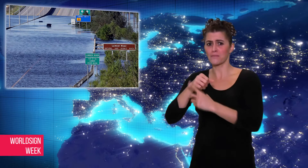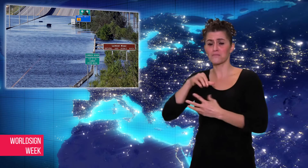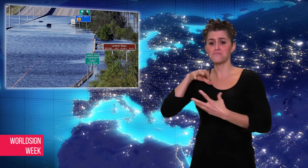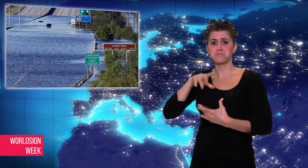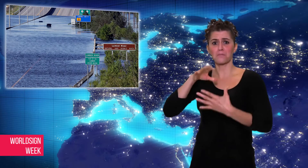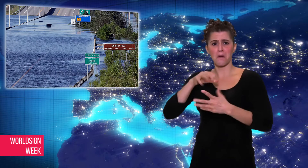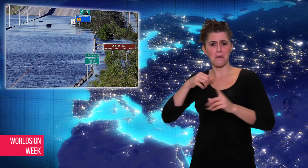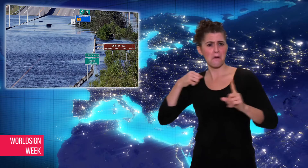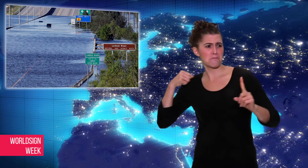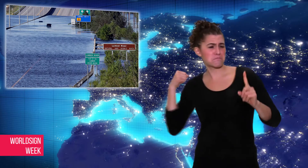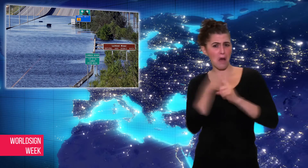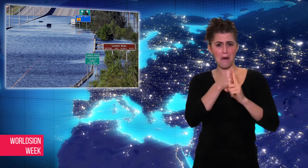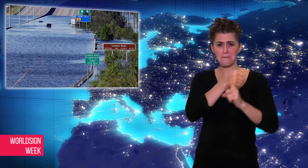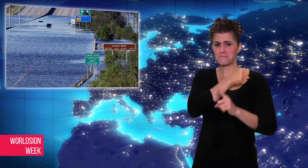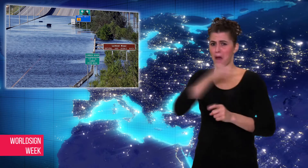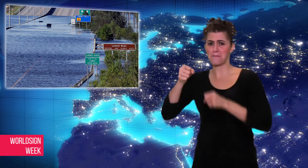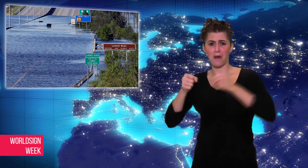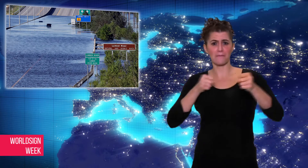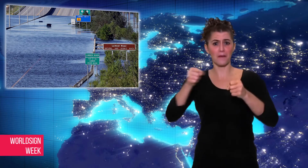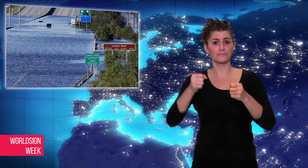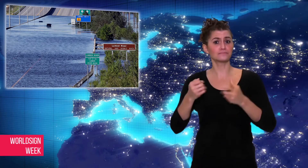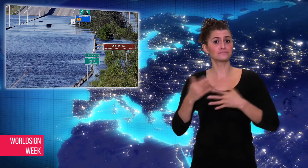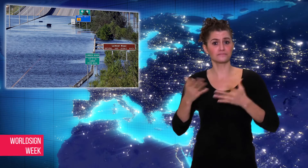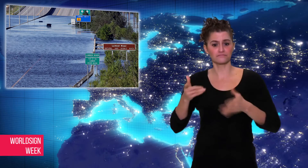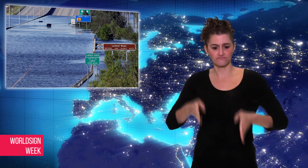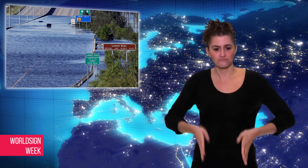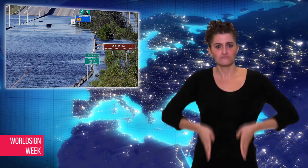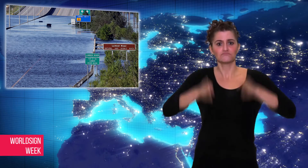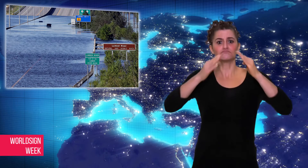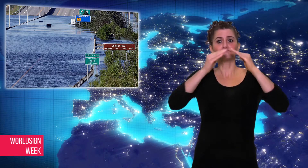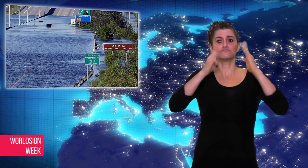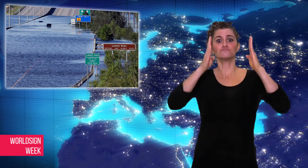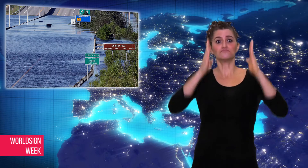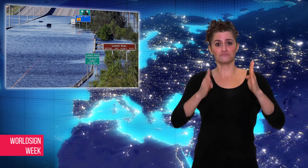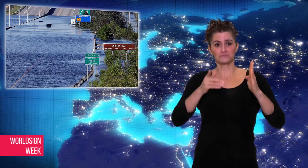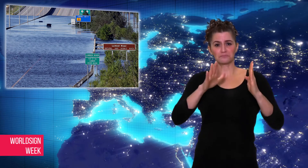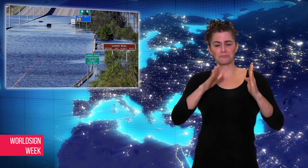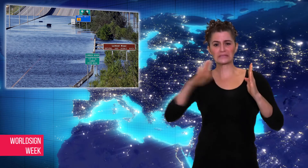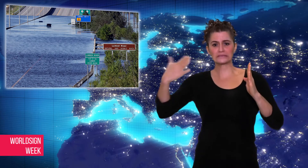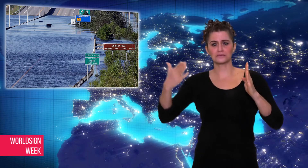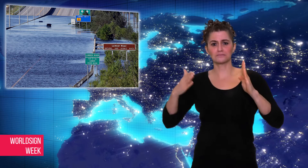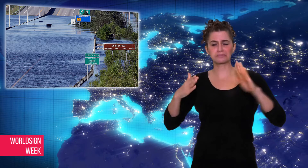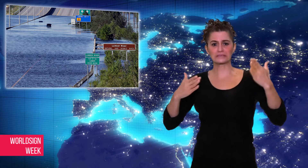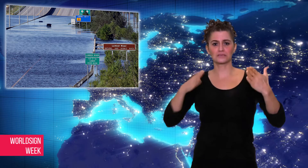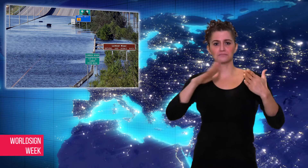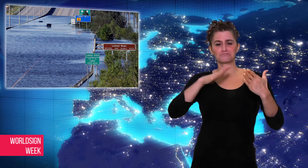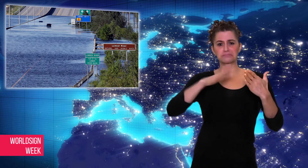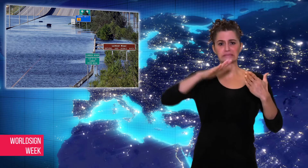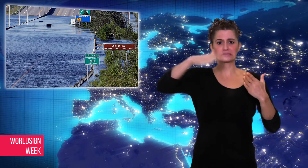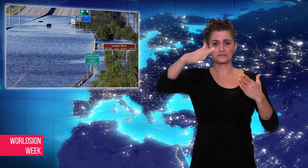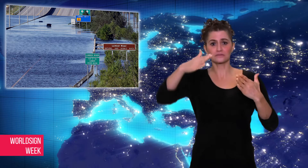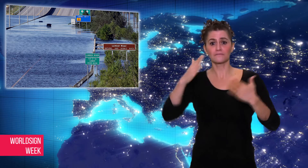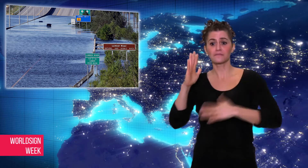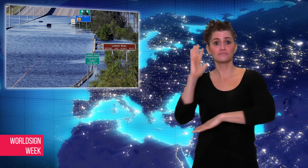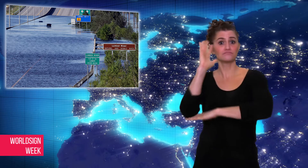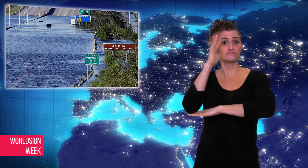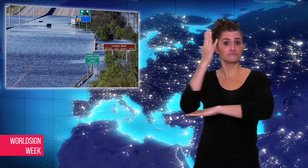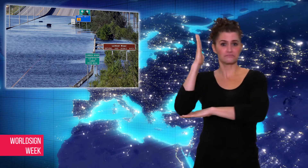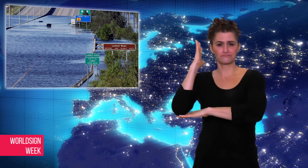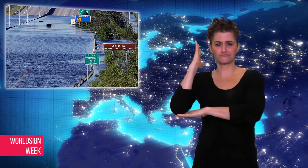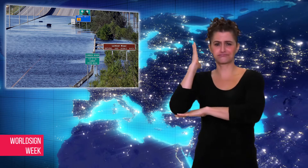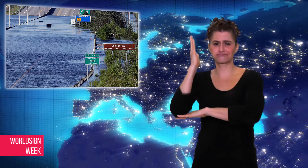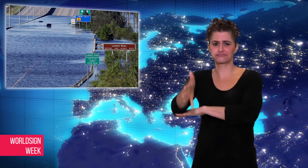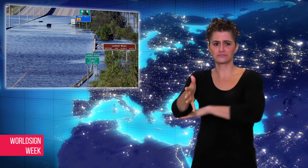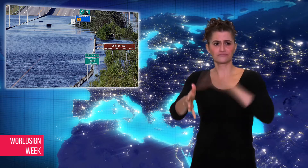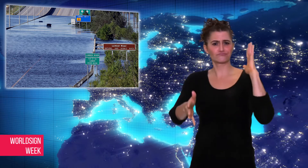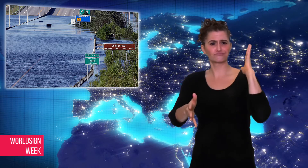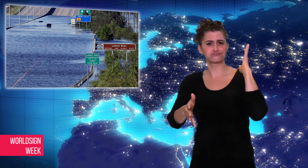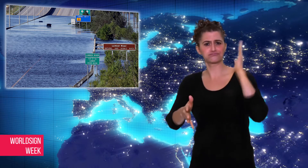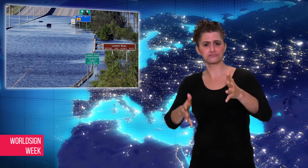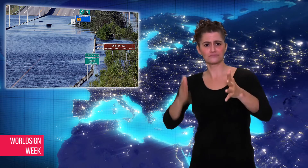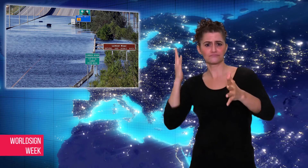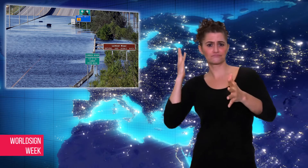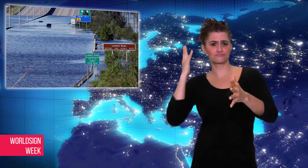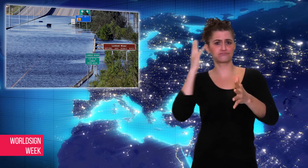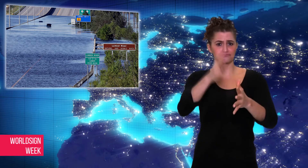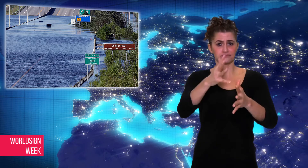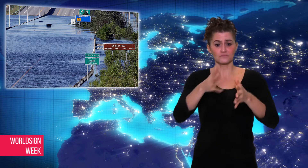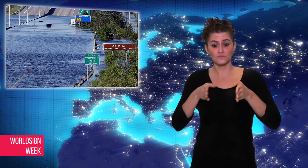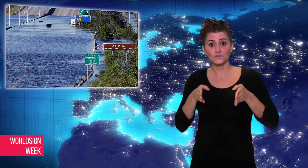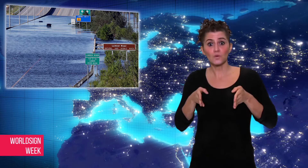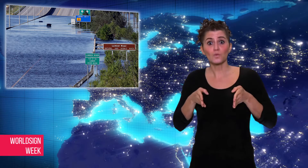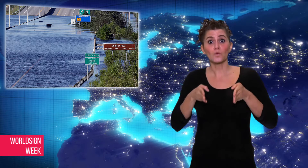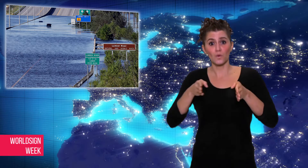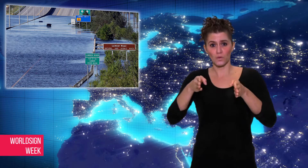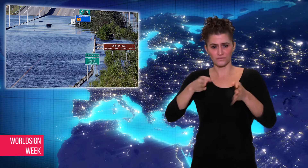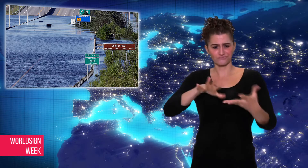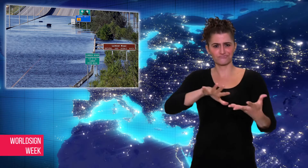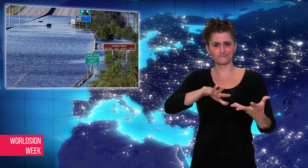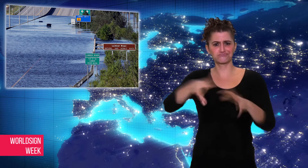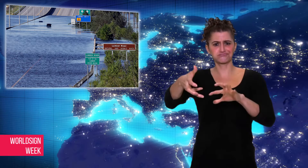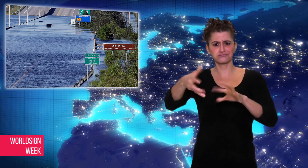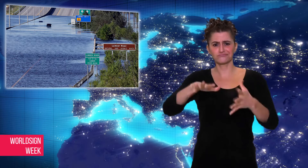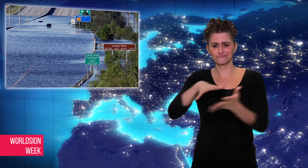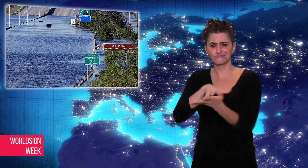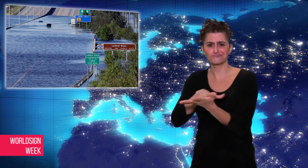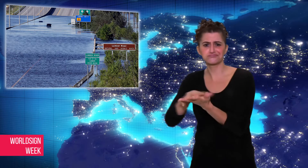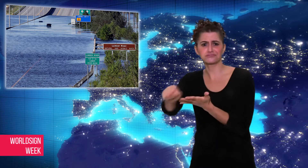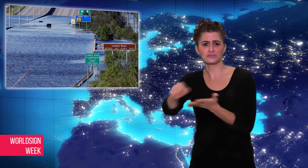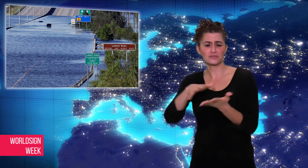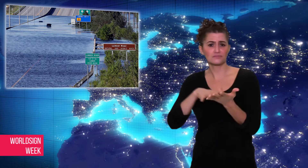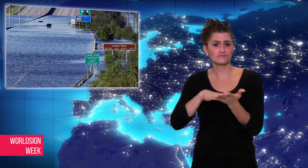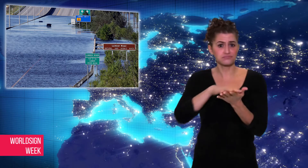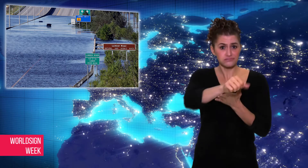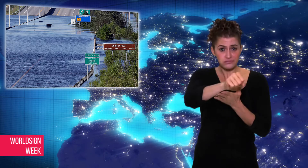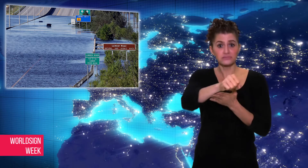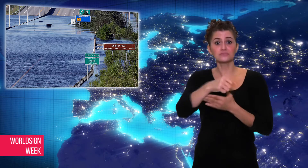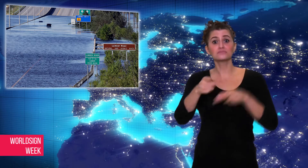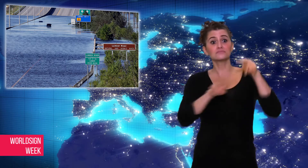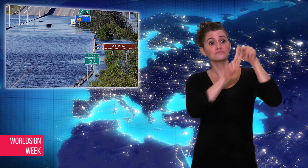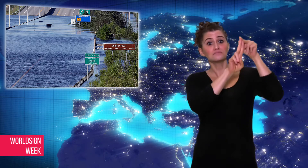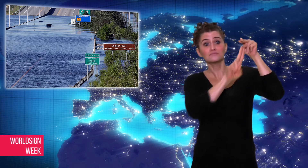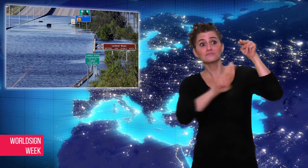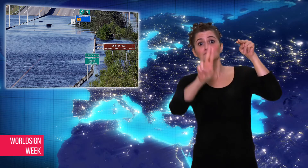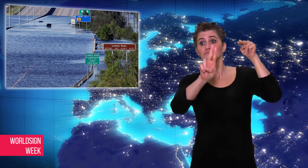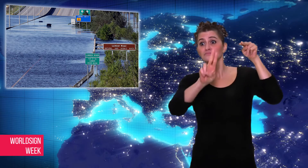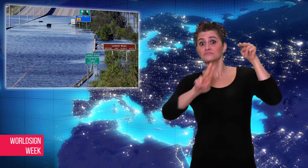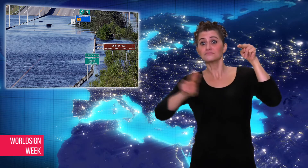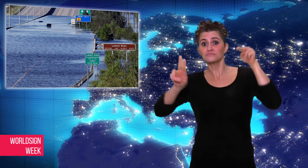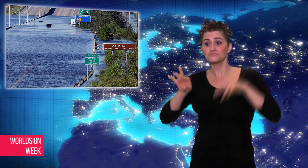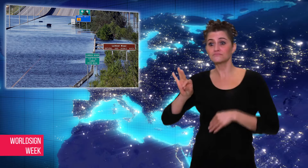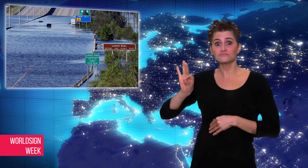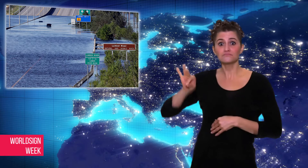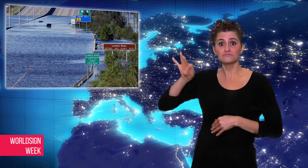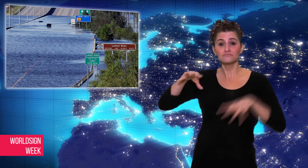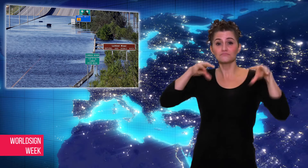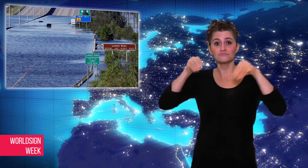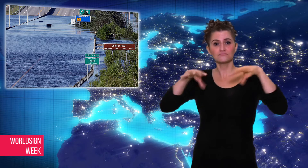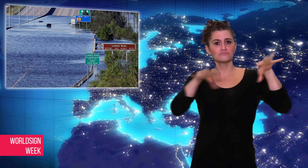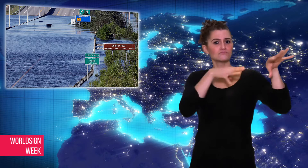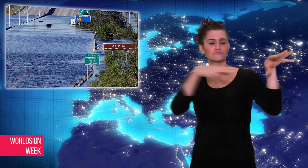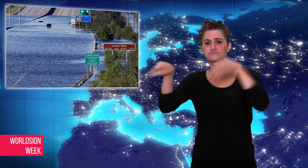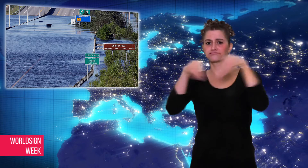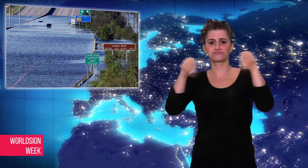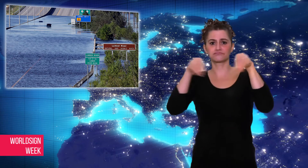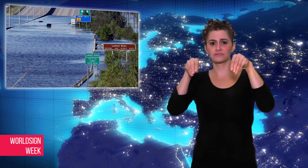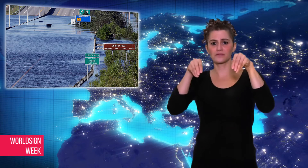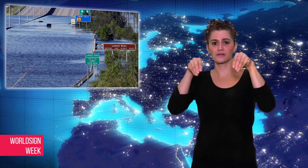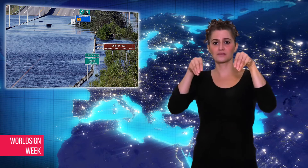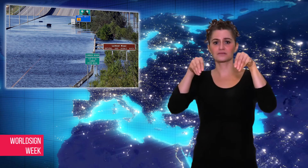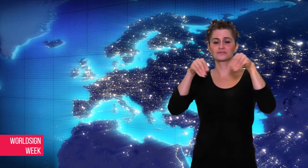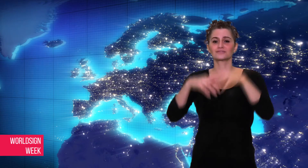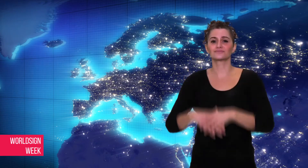roads, and knocked out power.